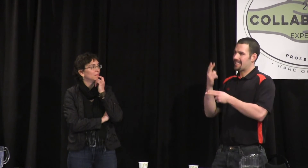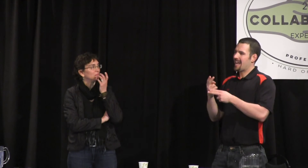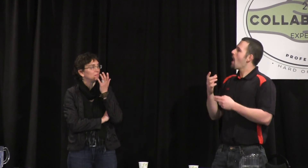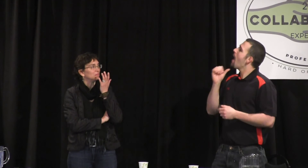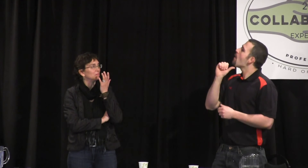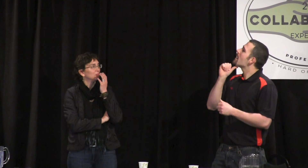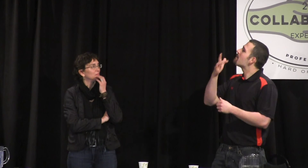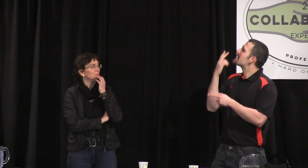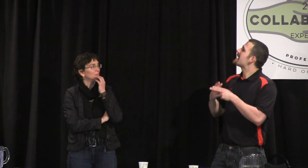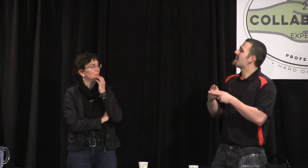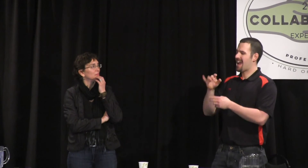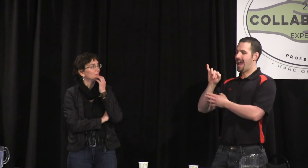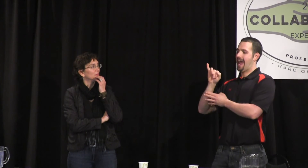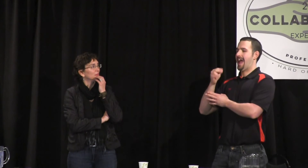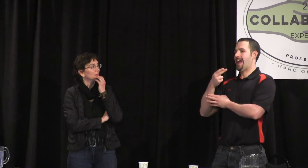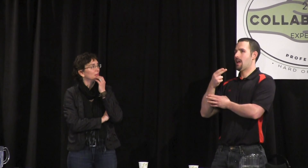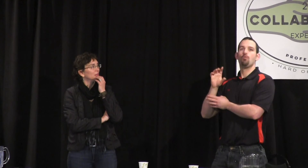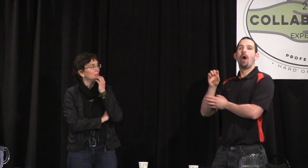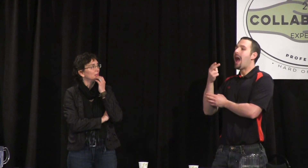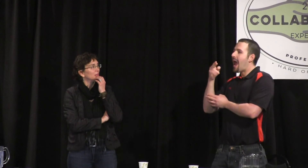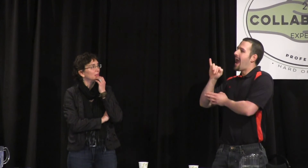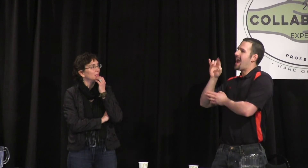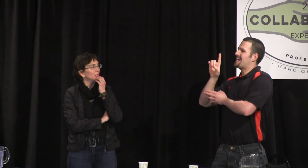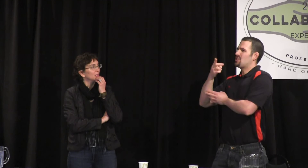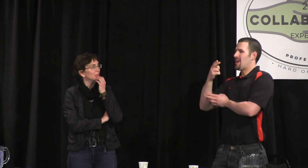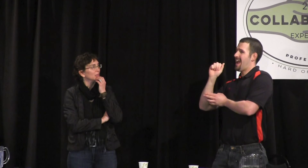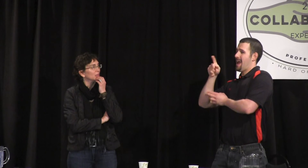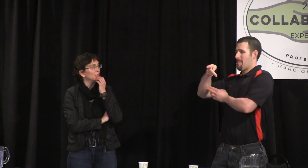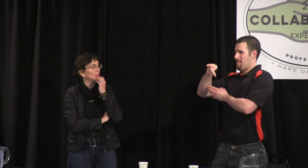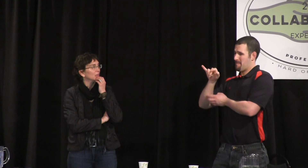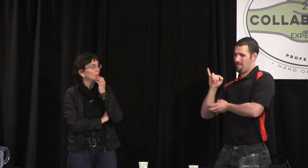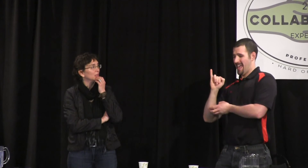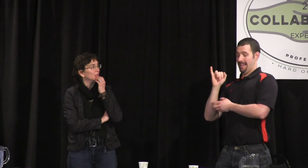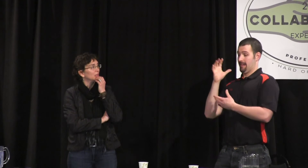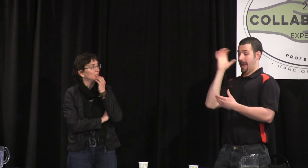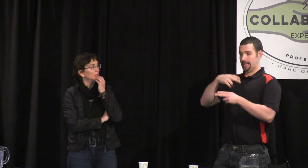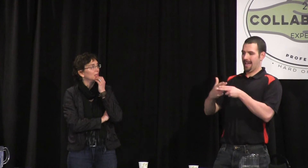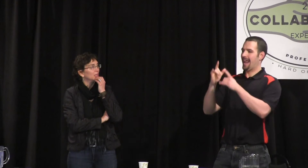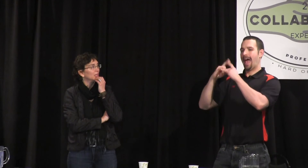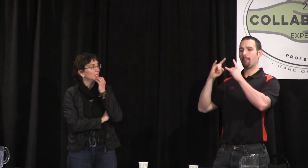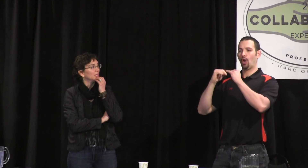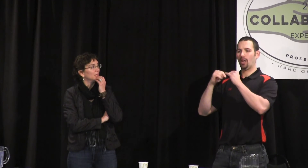It was some sort of camp. Shoot, I forget the name of it.